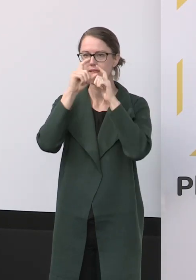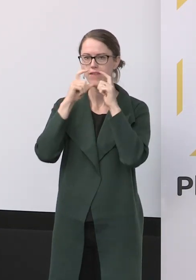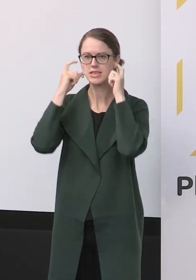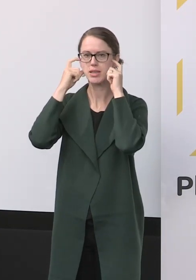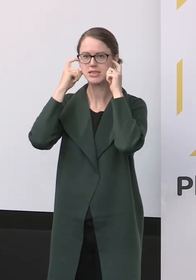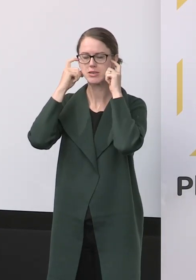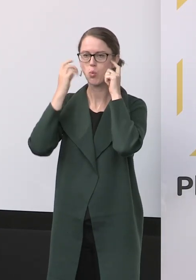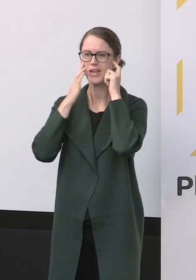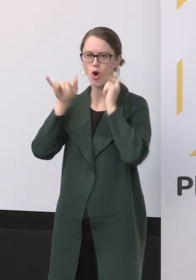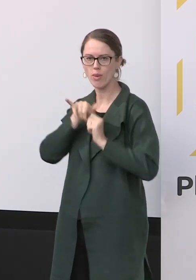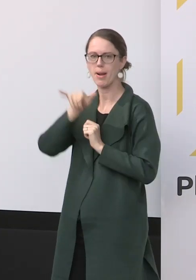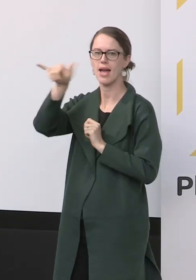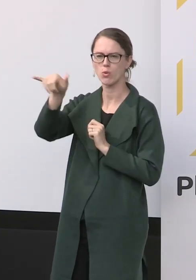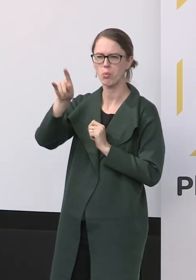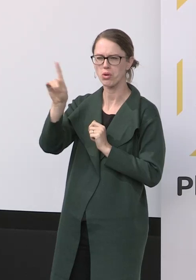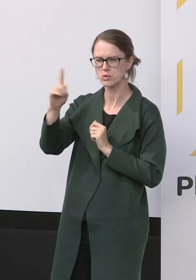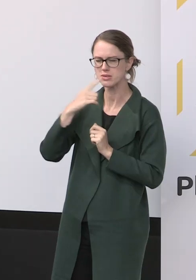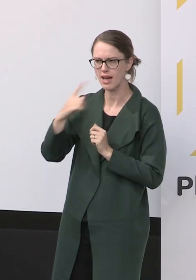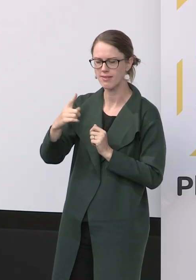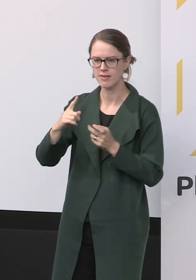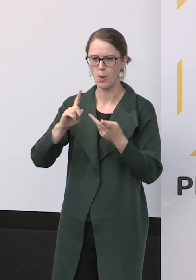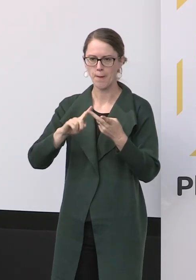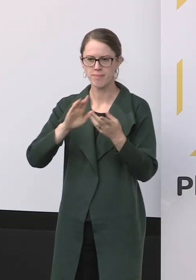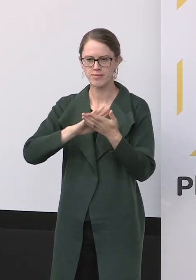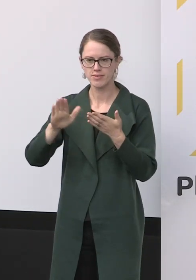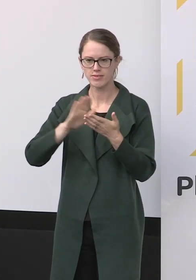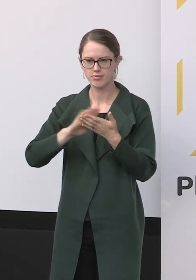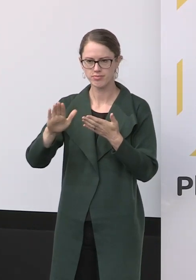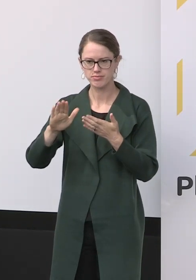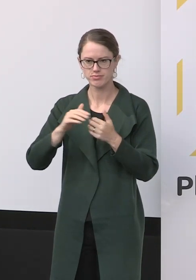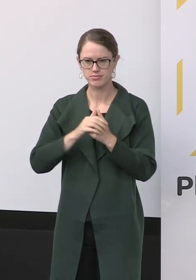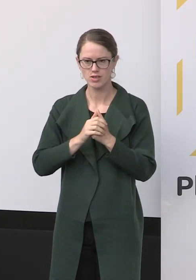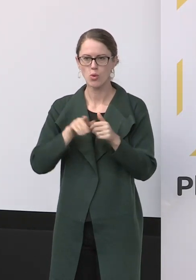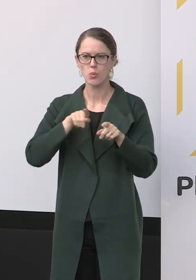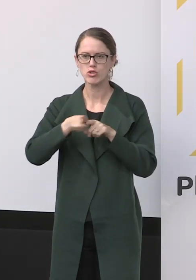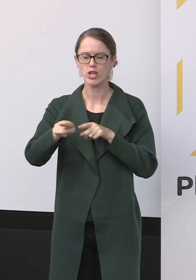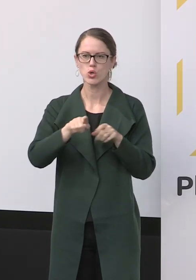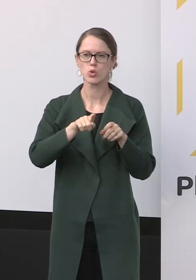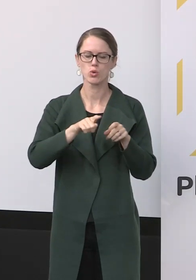way. What's the official position on the use of face